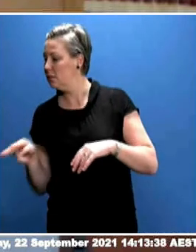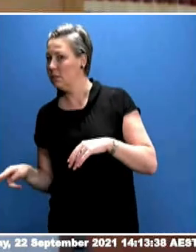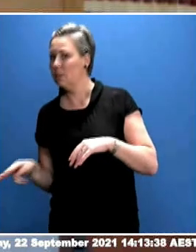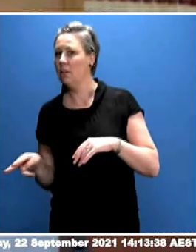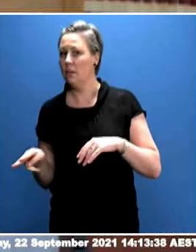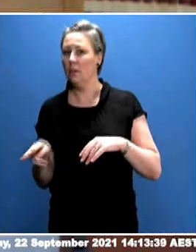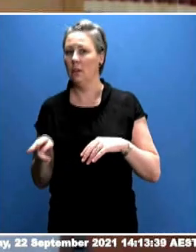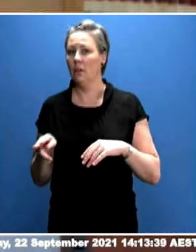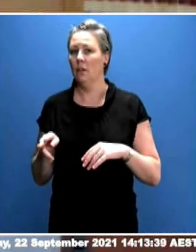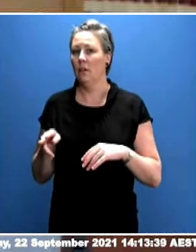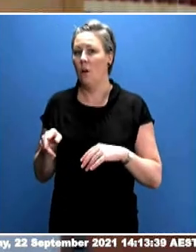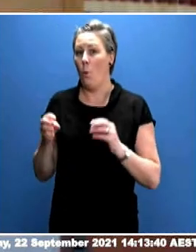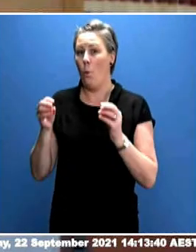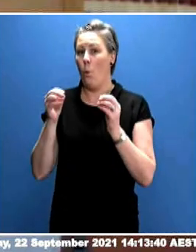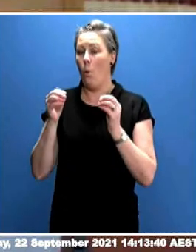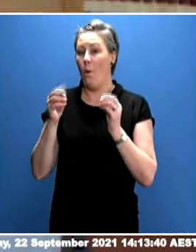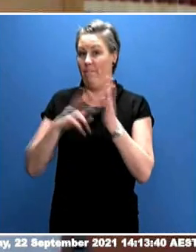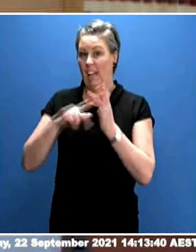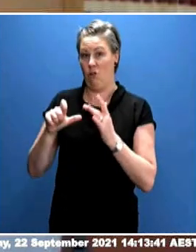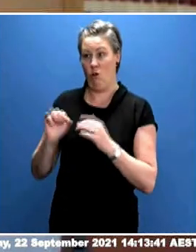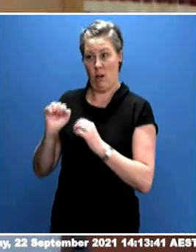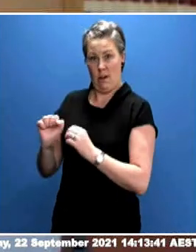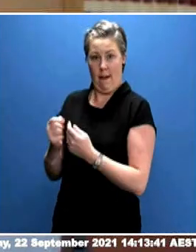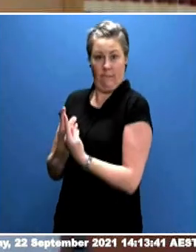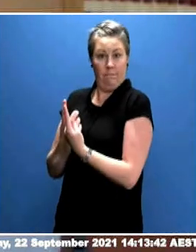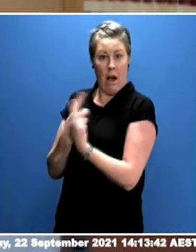feedback that we got, particularly from Victoria, was that there are challenges